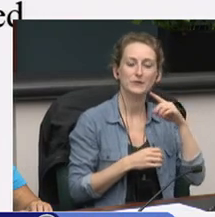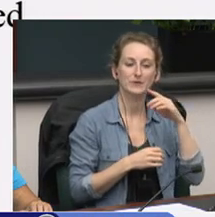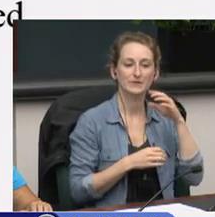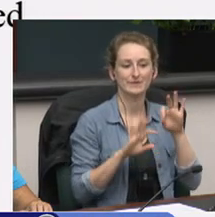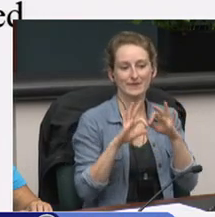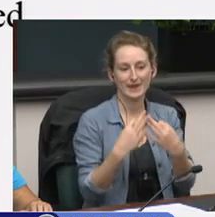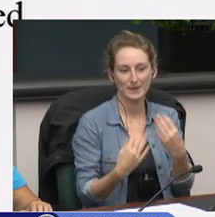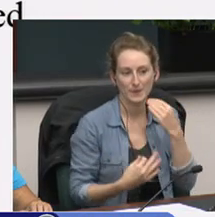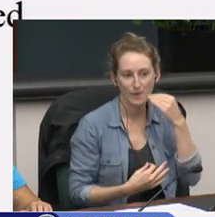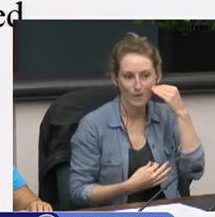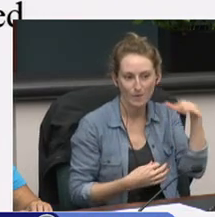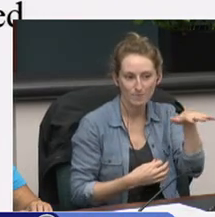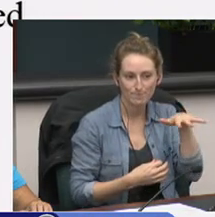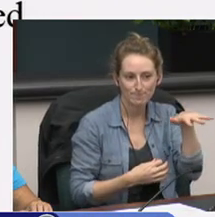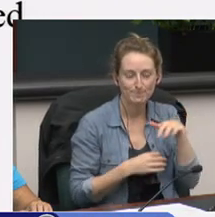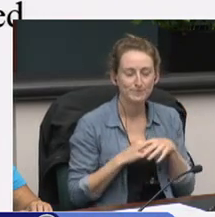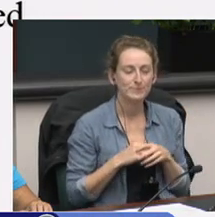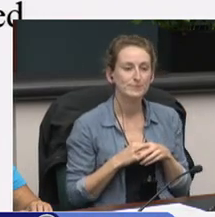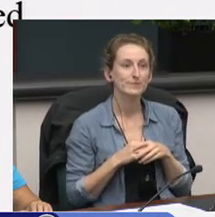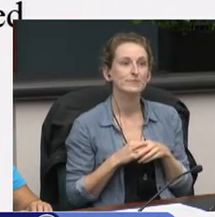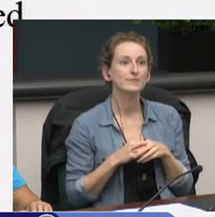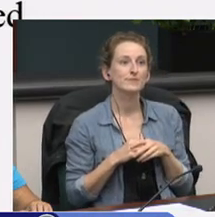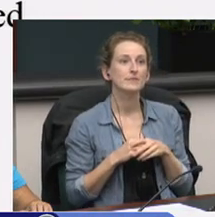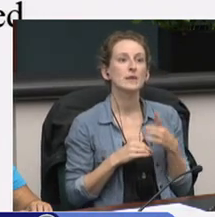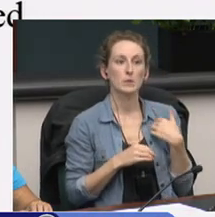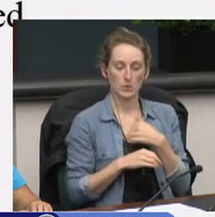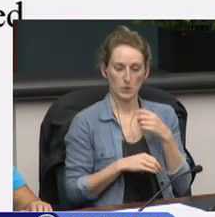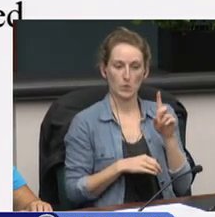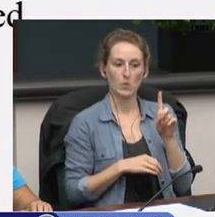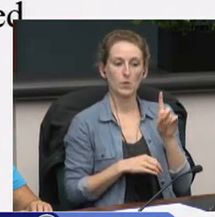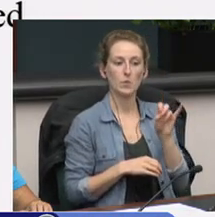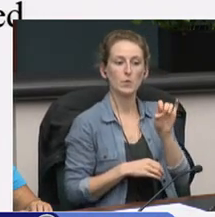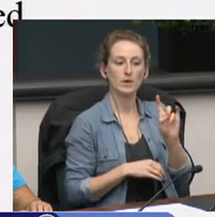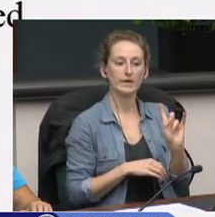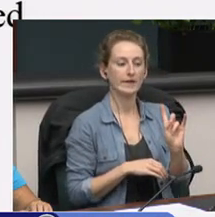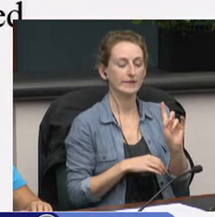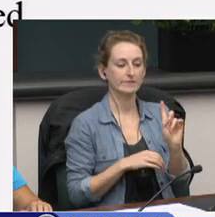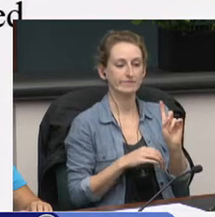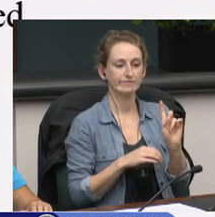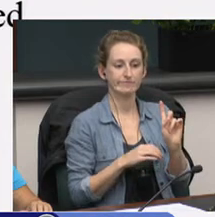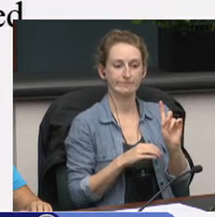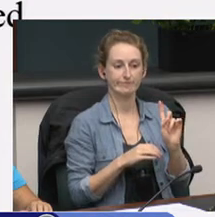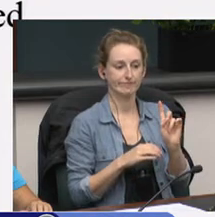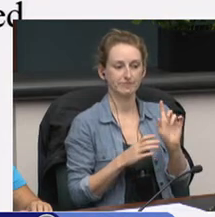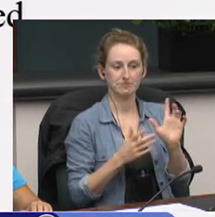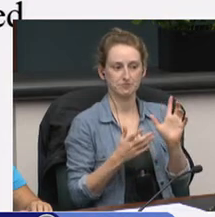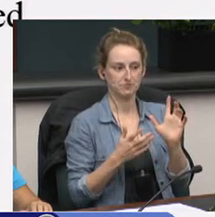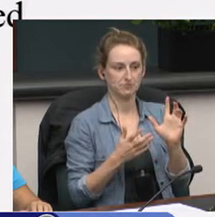were were removed so they're no longer minimum standards their parking minimum